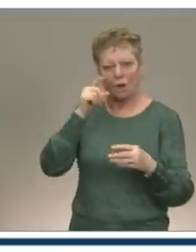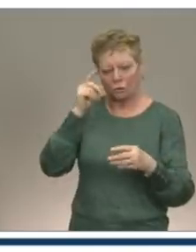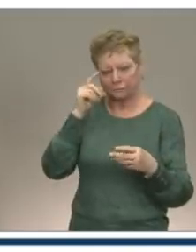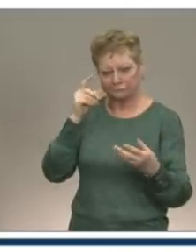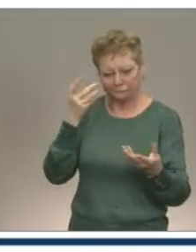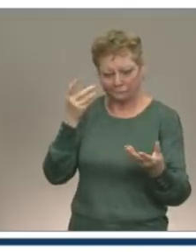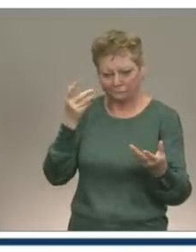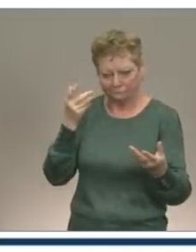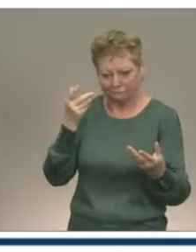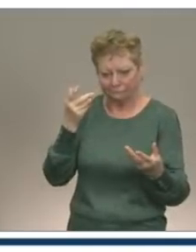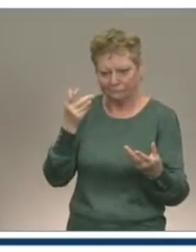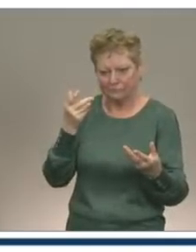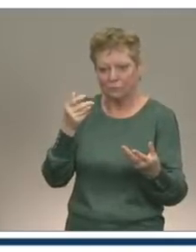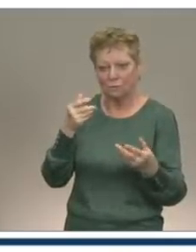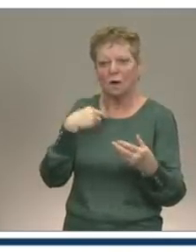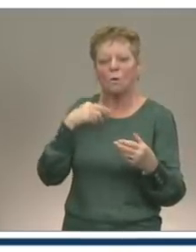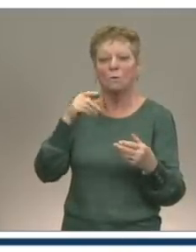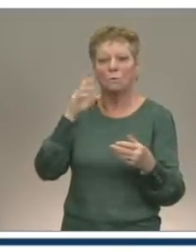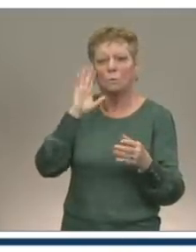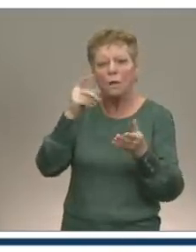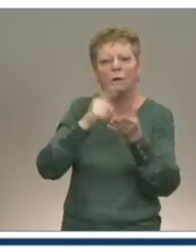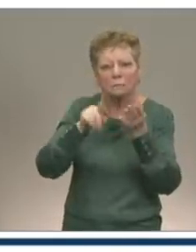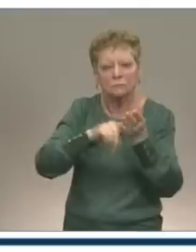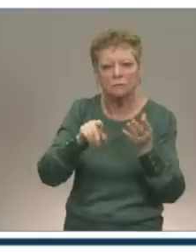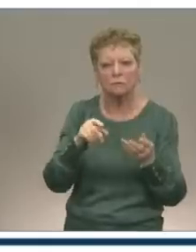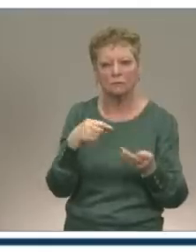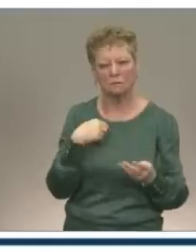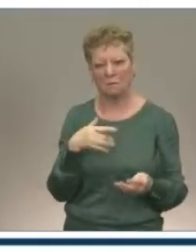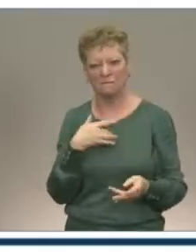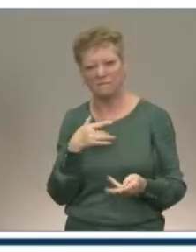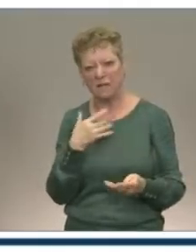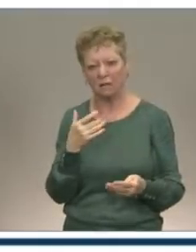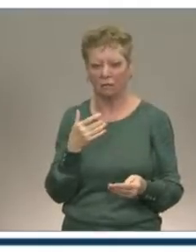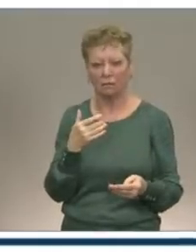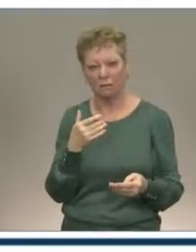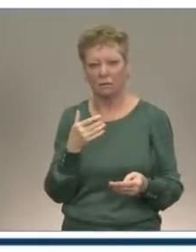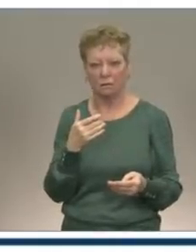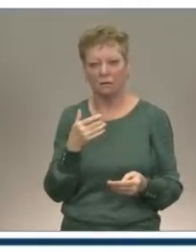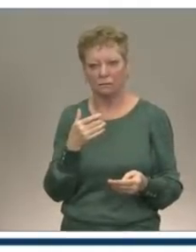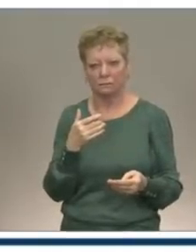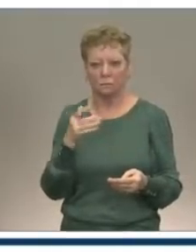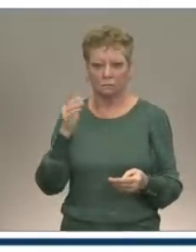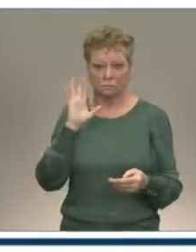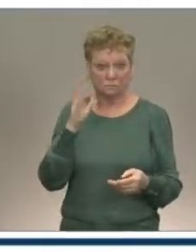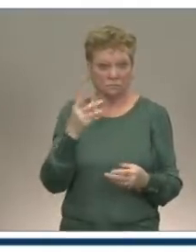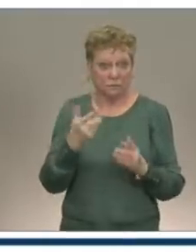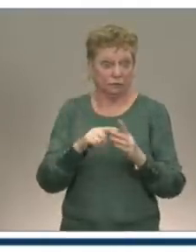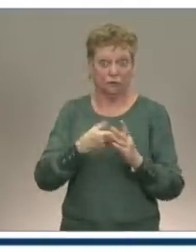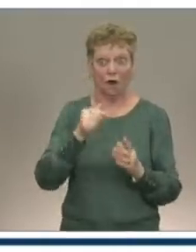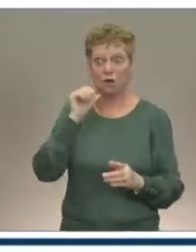can we will anticipating uh to have uh uh you know starting tomorrow we'll see an increase in